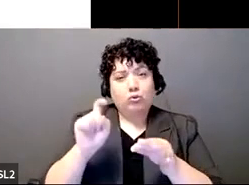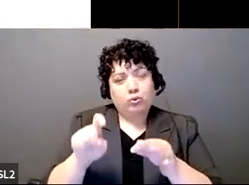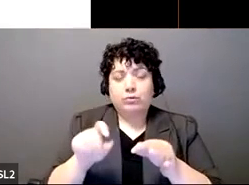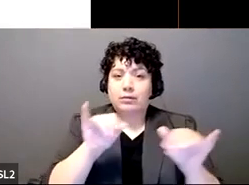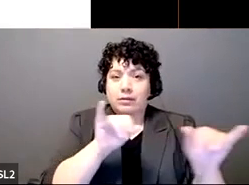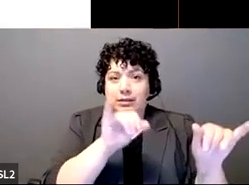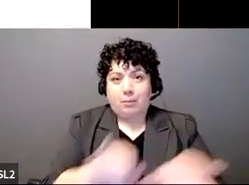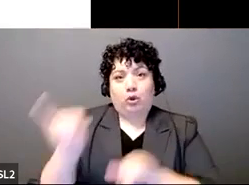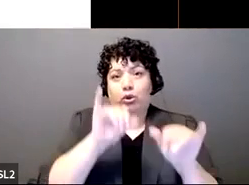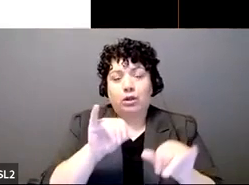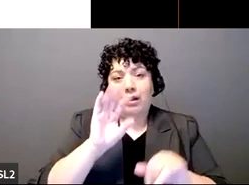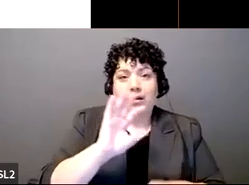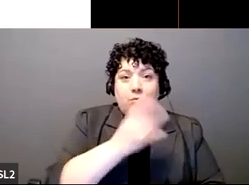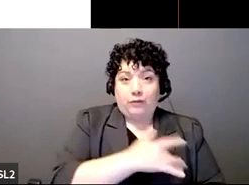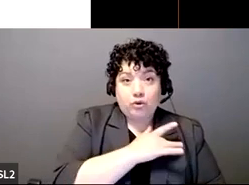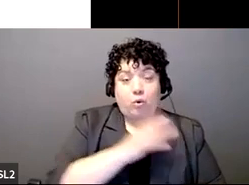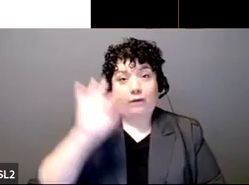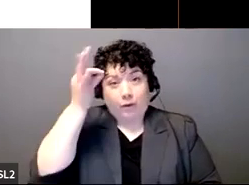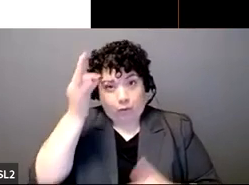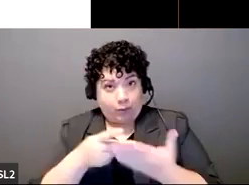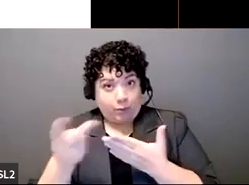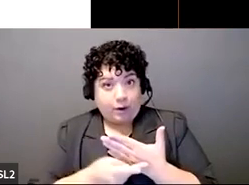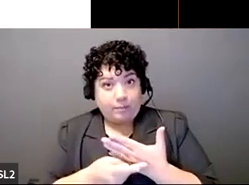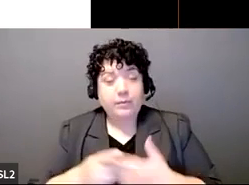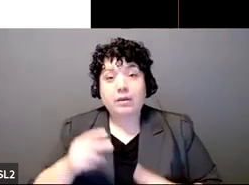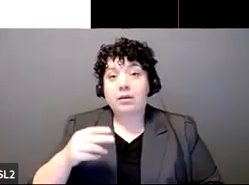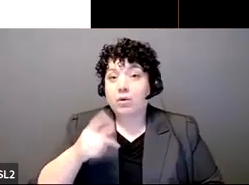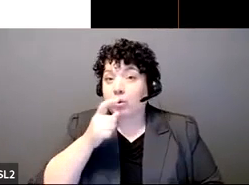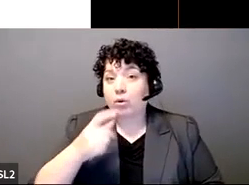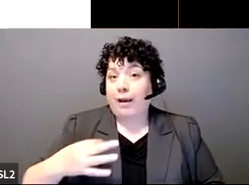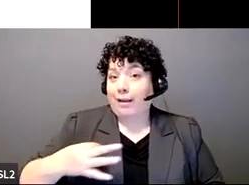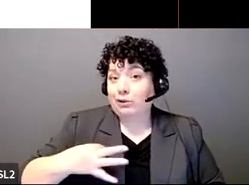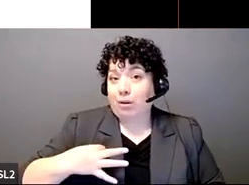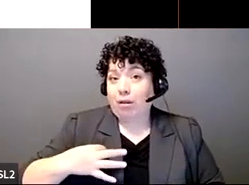provincial programs making program eligibility criteria more flexible